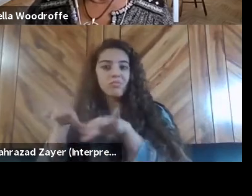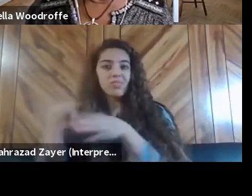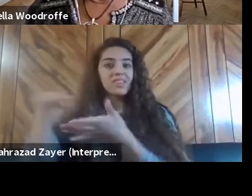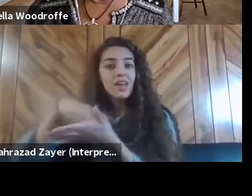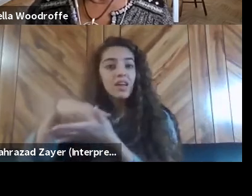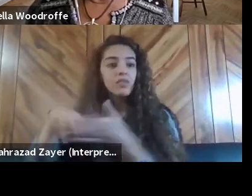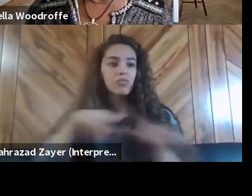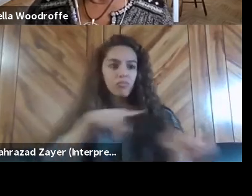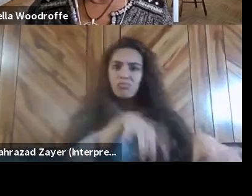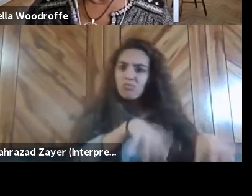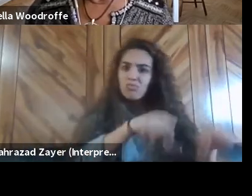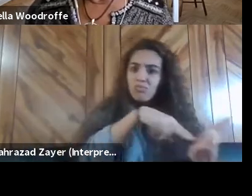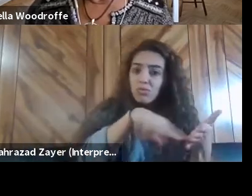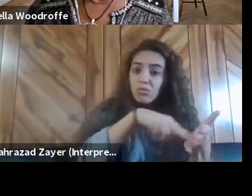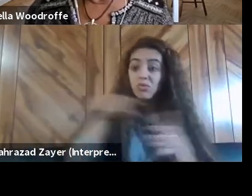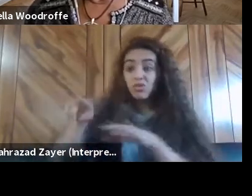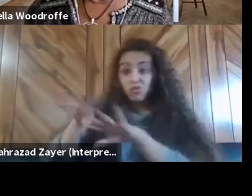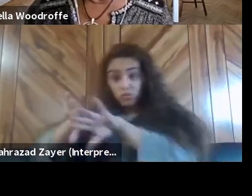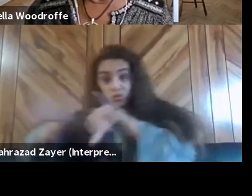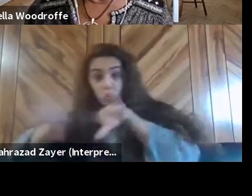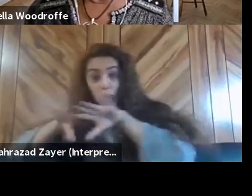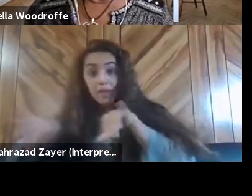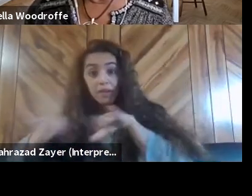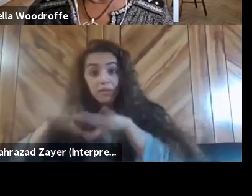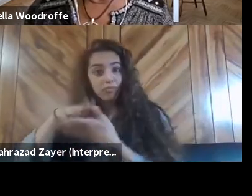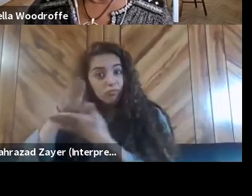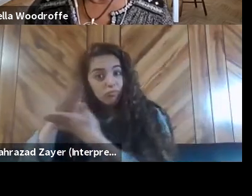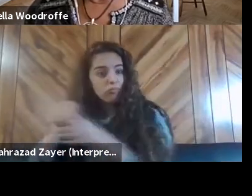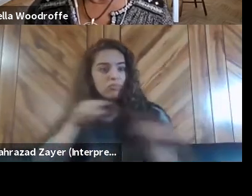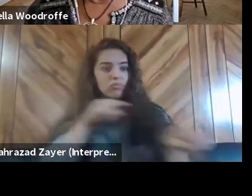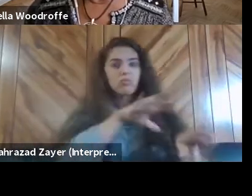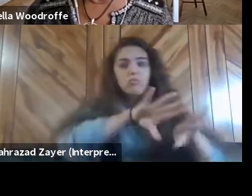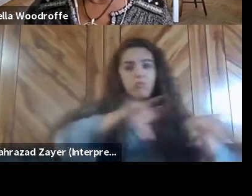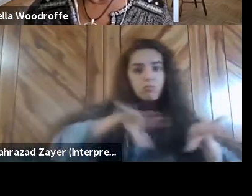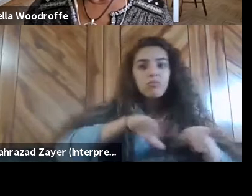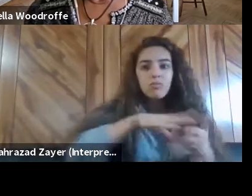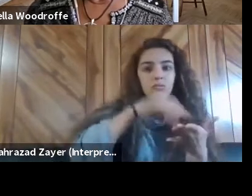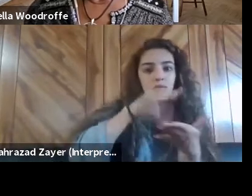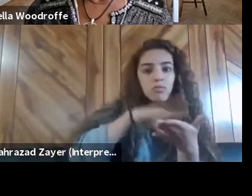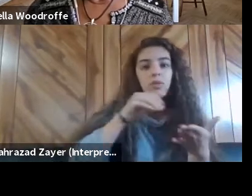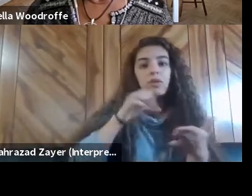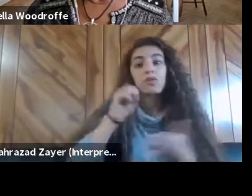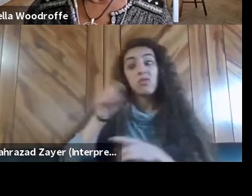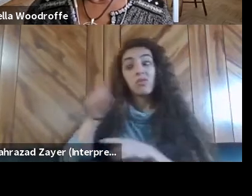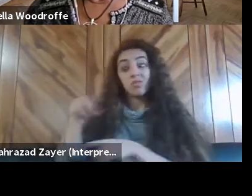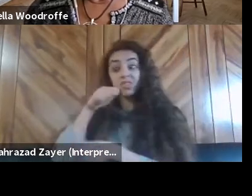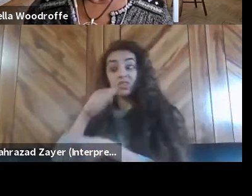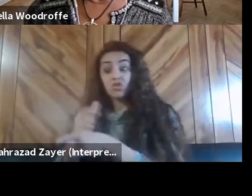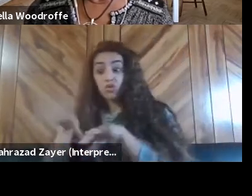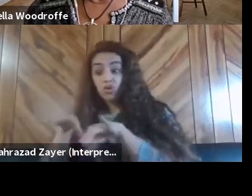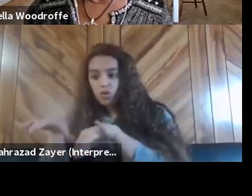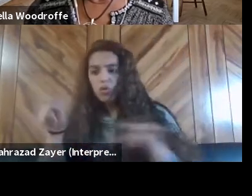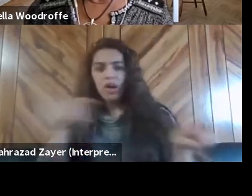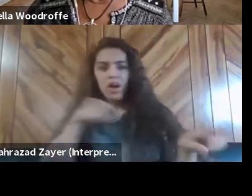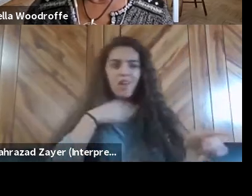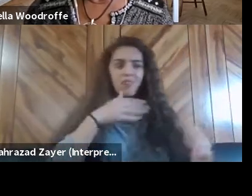swimming, so she took swimming, anything that her sister took, she was in it because my goal was to say, Look, she can do it